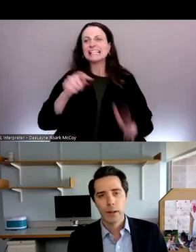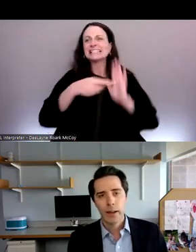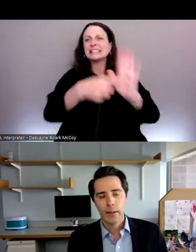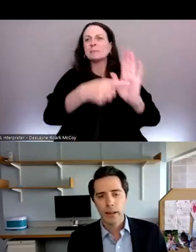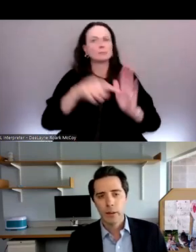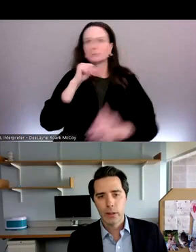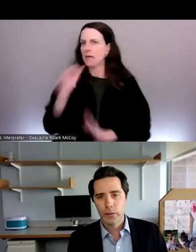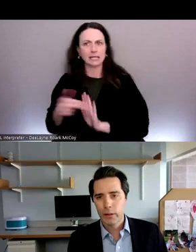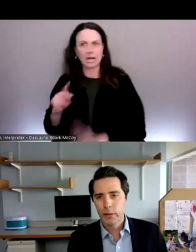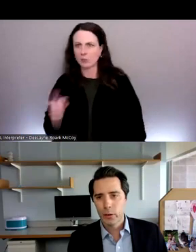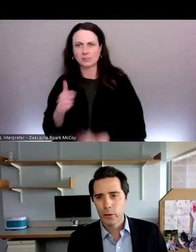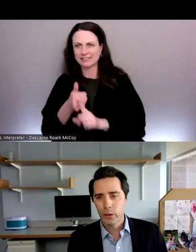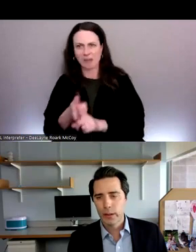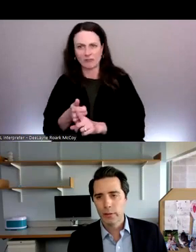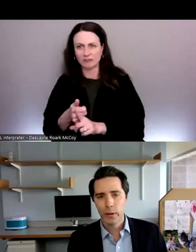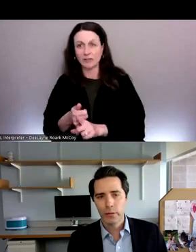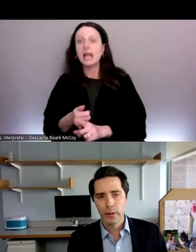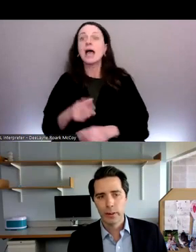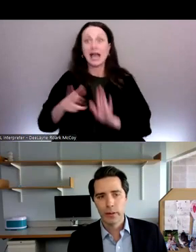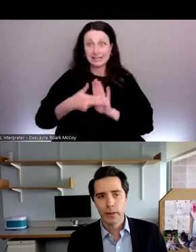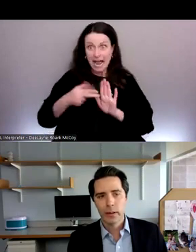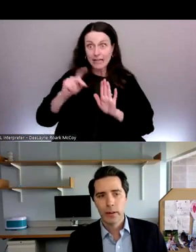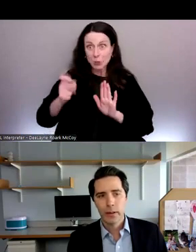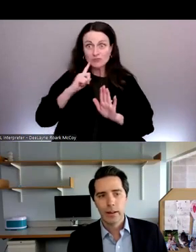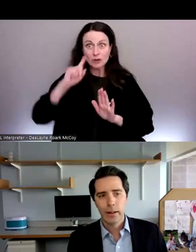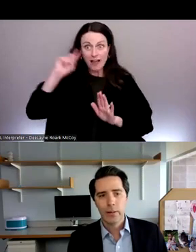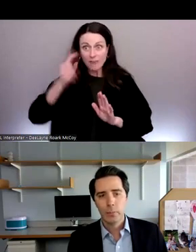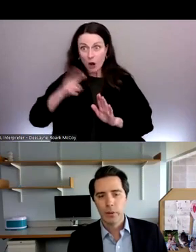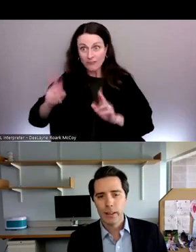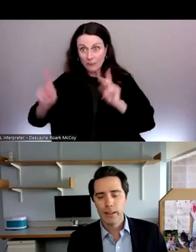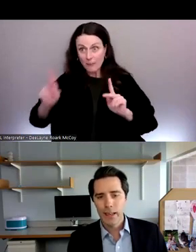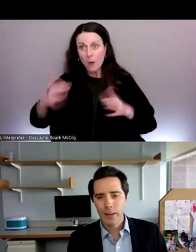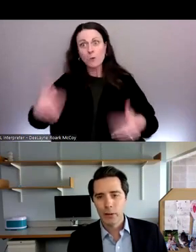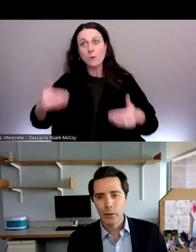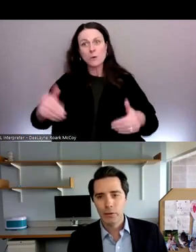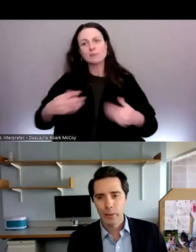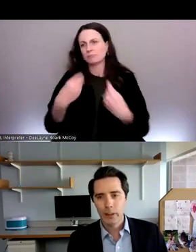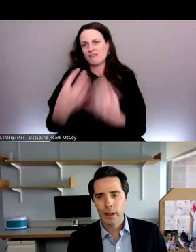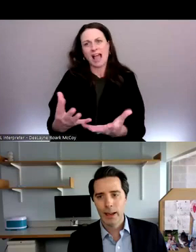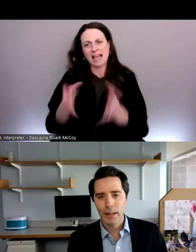and a diagnosis for individuals who are deaf and hard of hearing